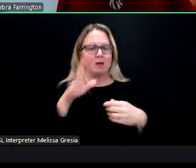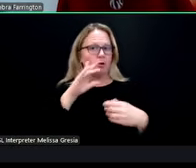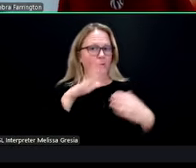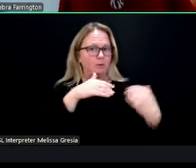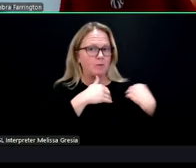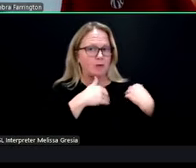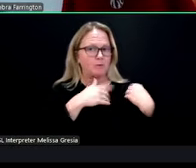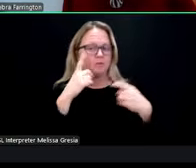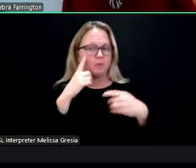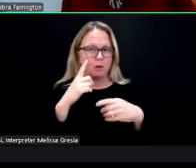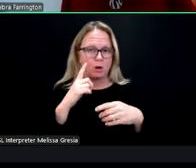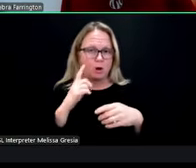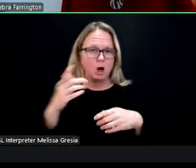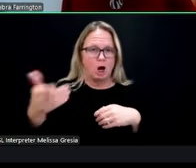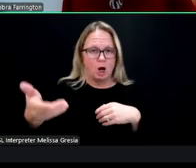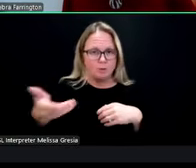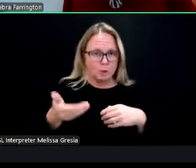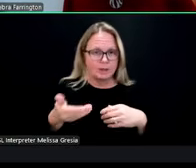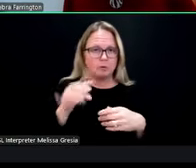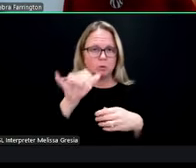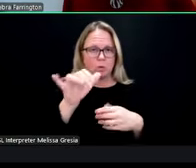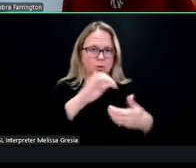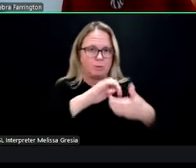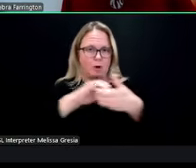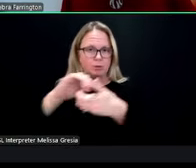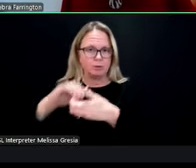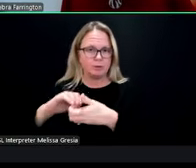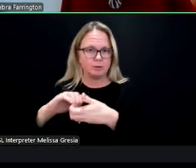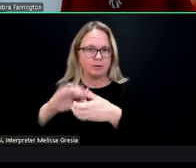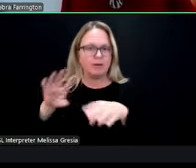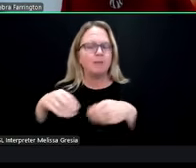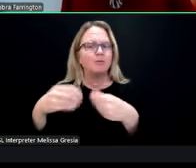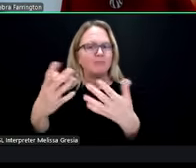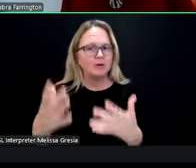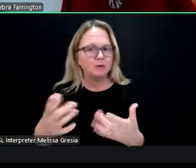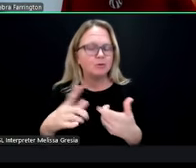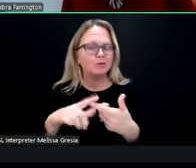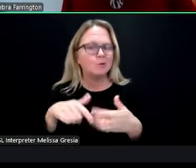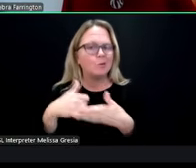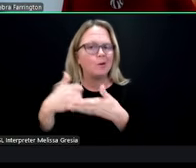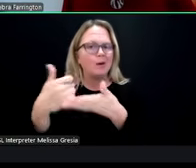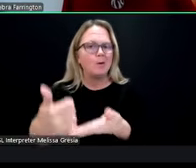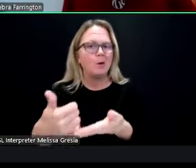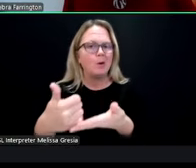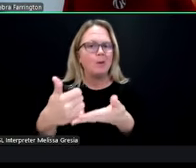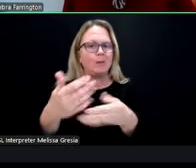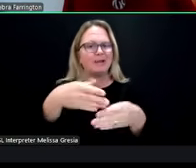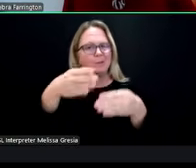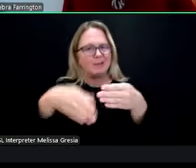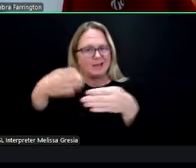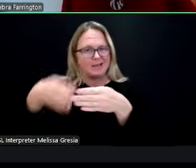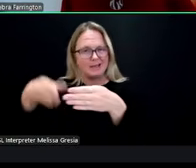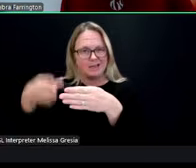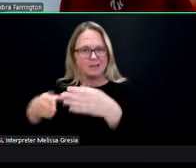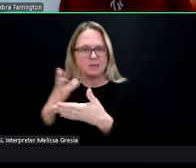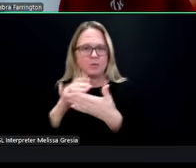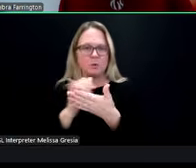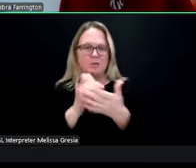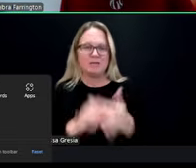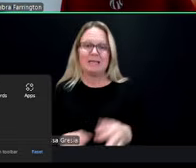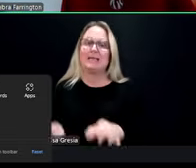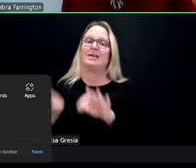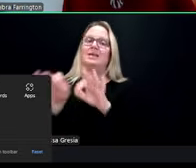on board those partners and providers to help um complete some of those key early tasks. The needs